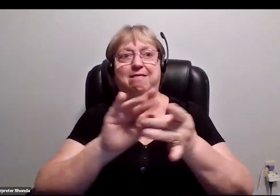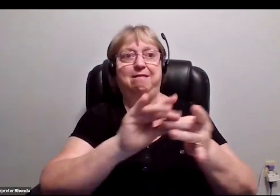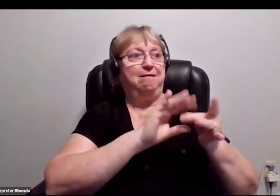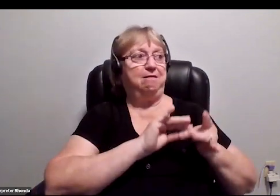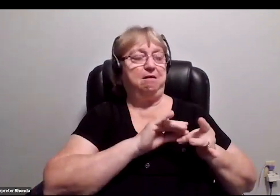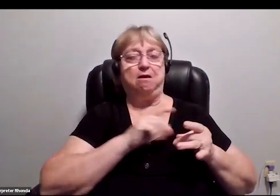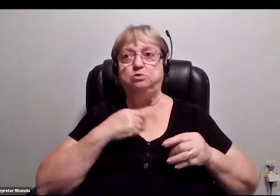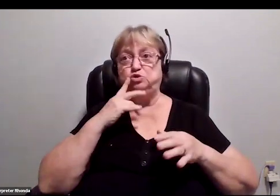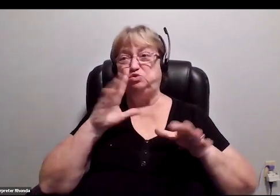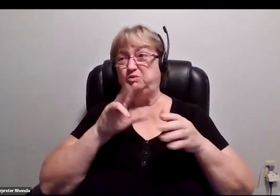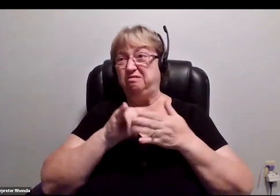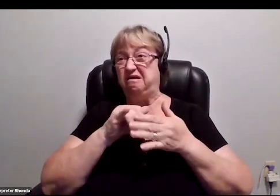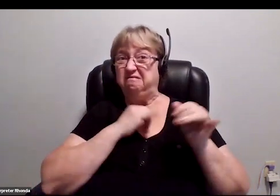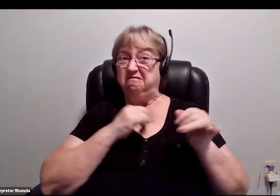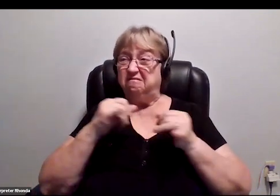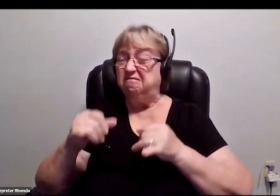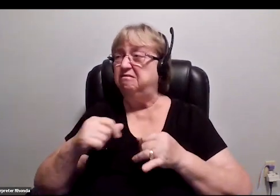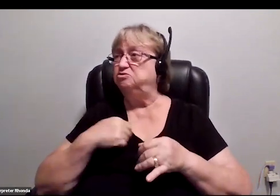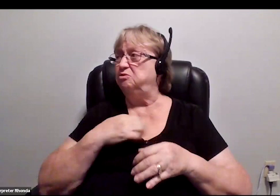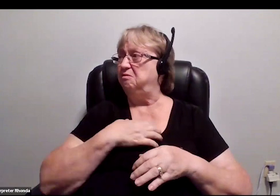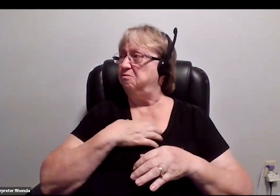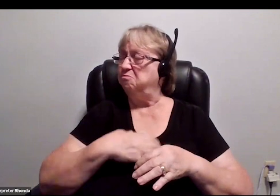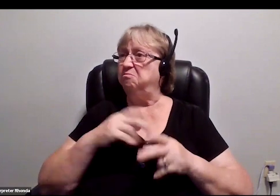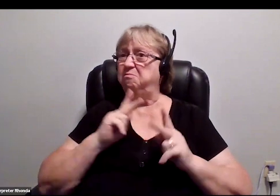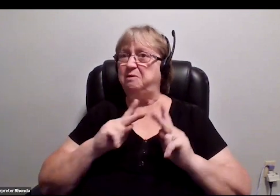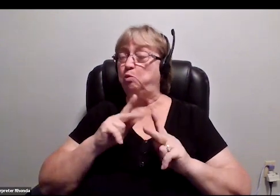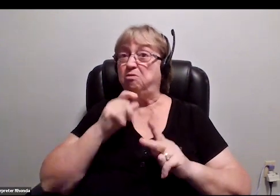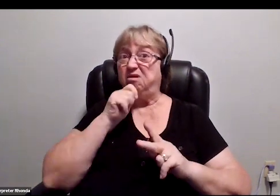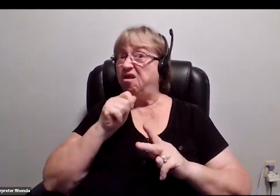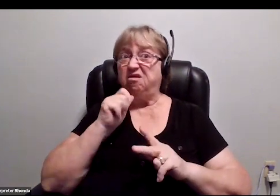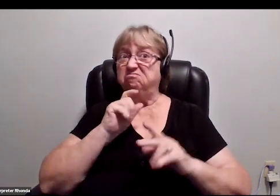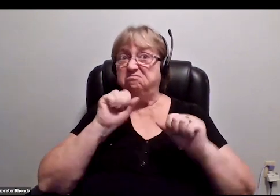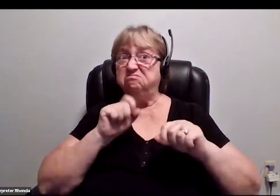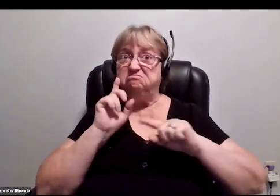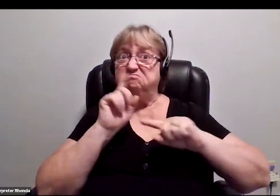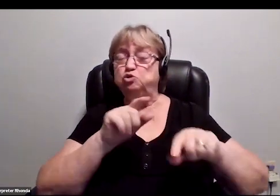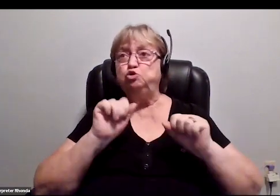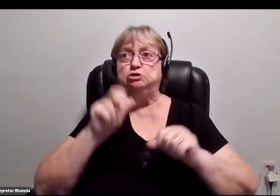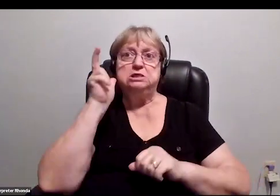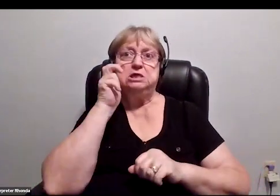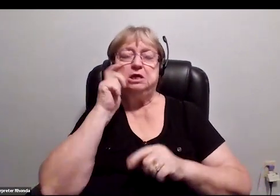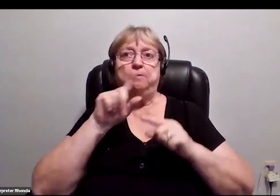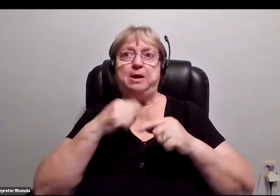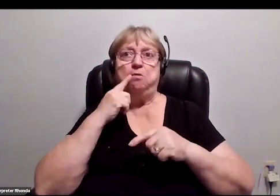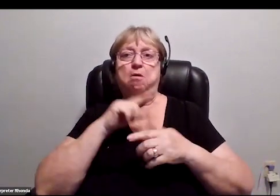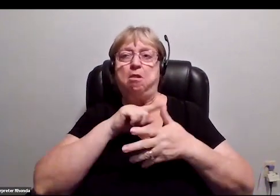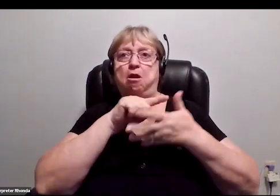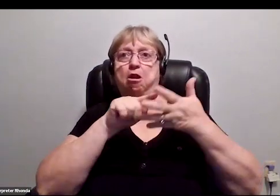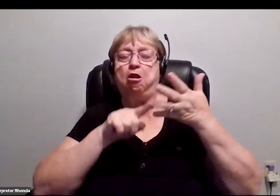I wish there was a way that people who weren't at the conference were able to hear about all the accessible techniques that I had learned.